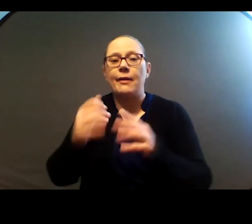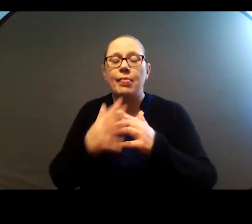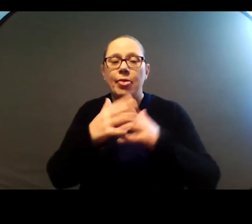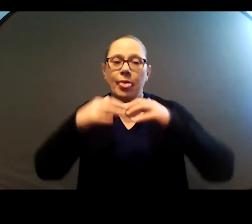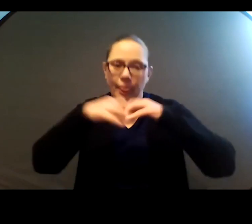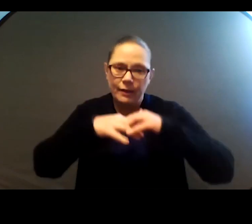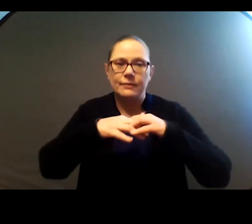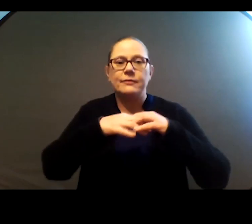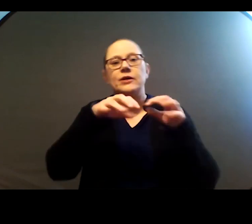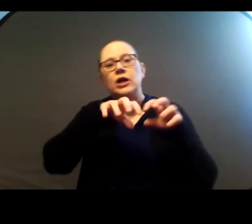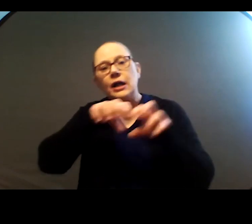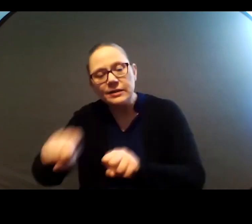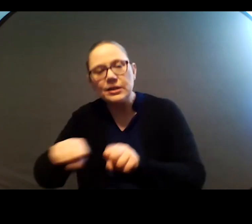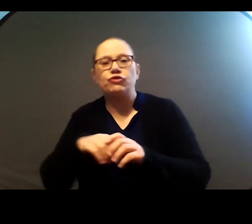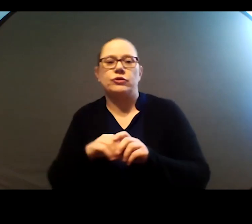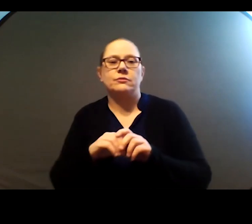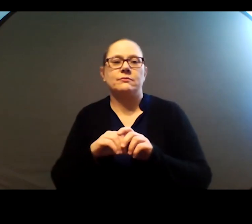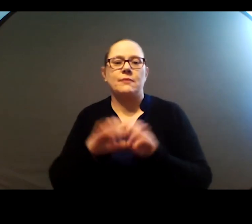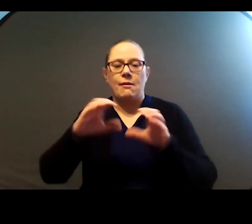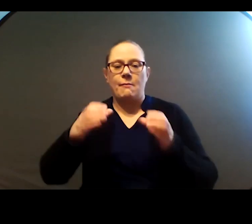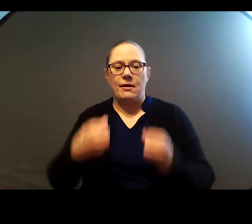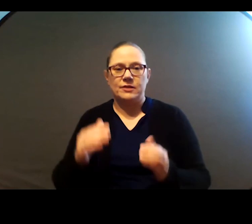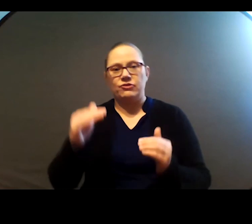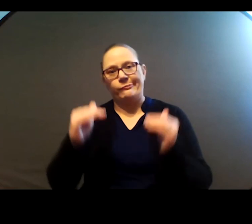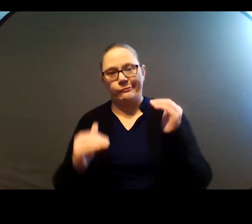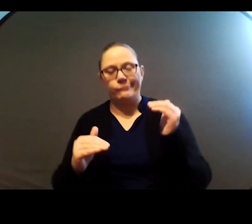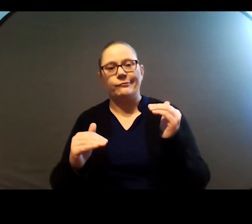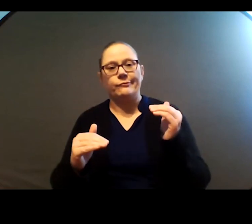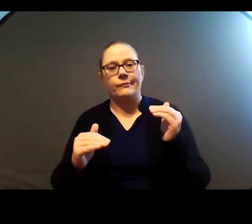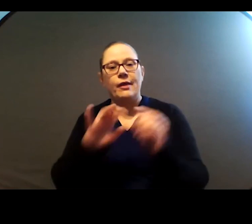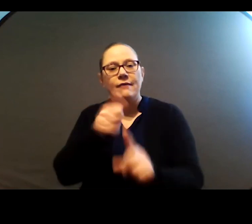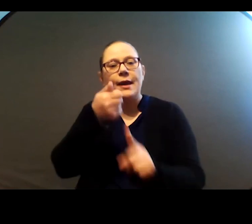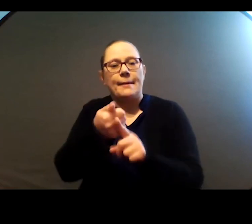marginalization that have an intergenerational and long-term impact on health-related behavior